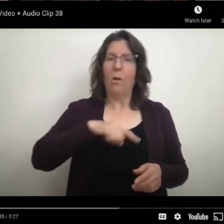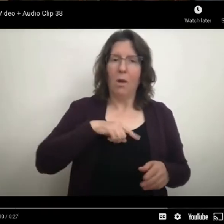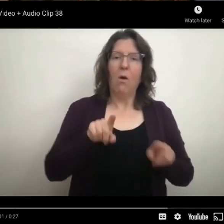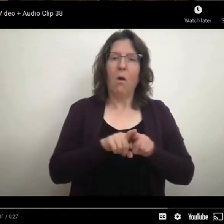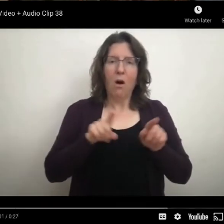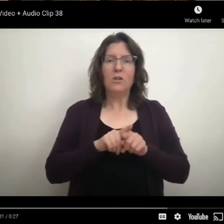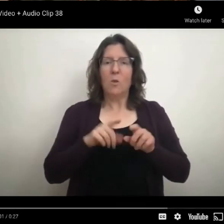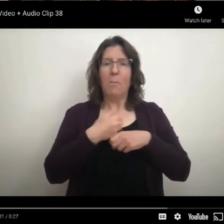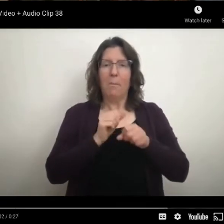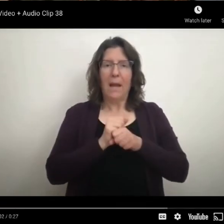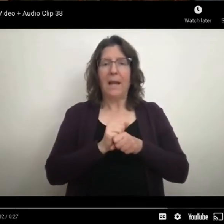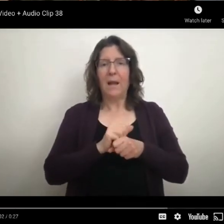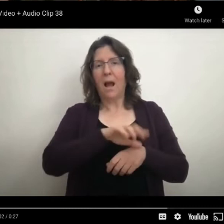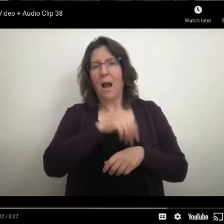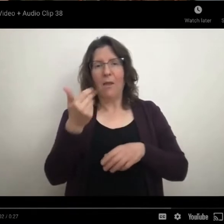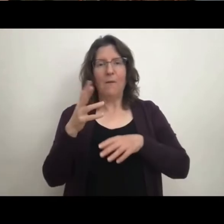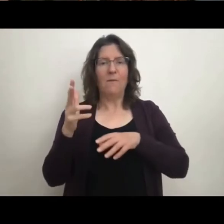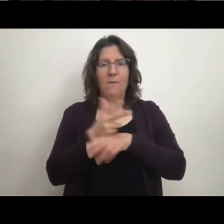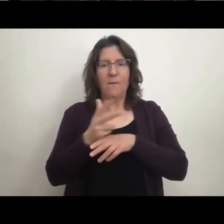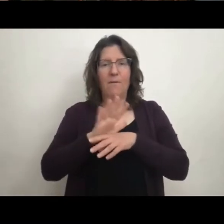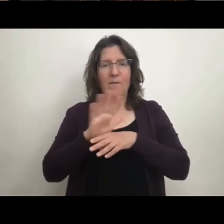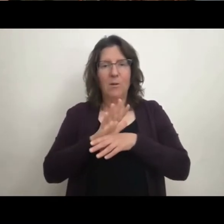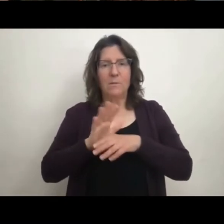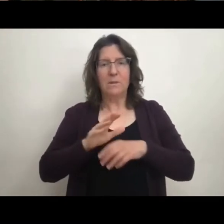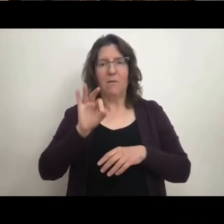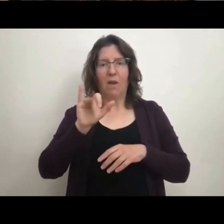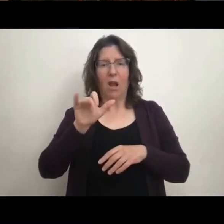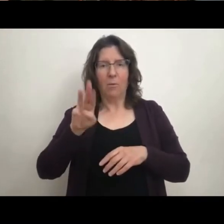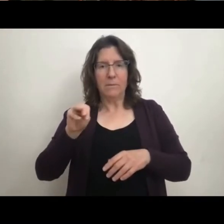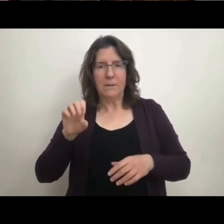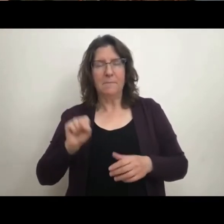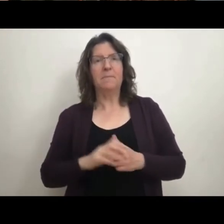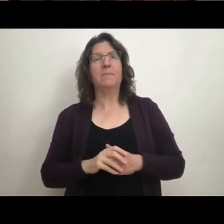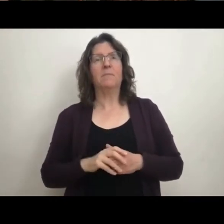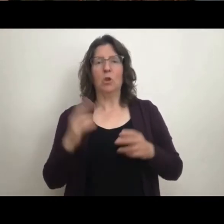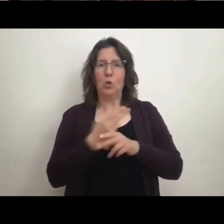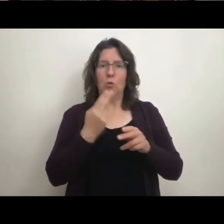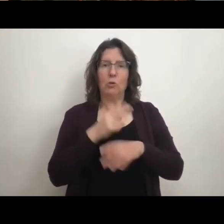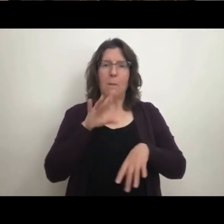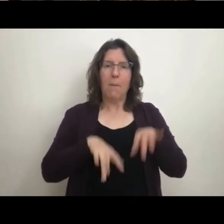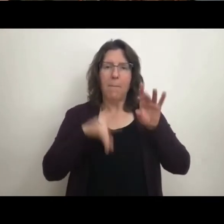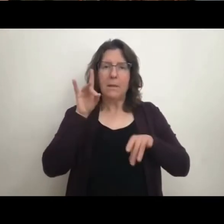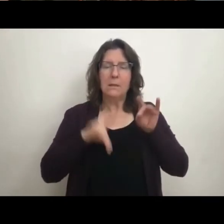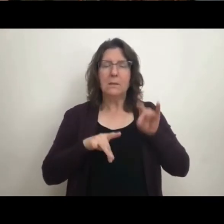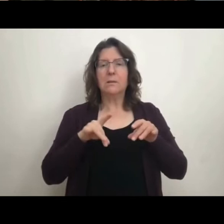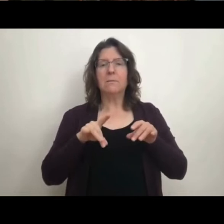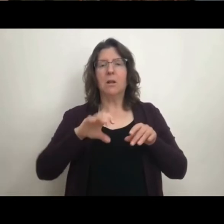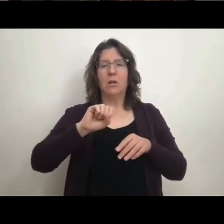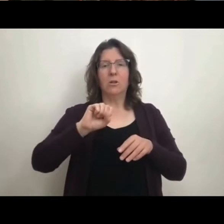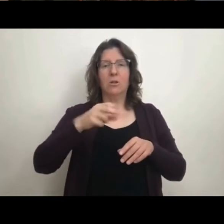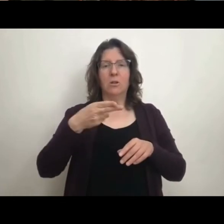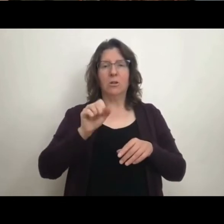We used video in a number of different ways.